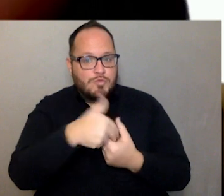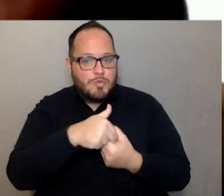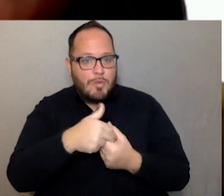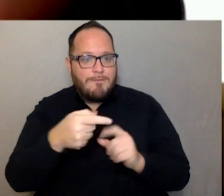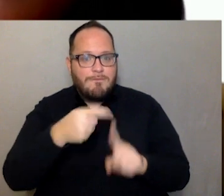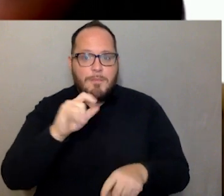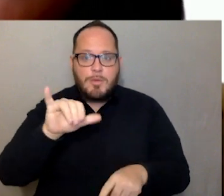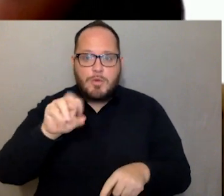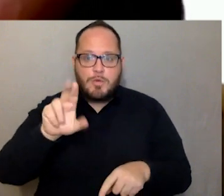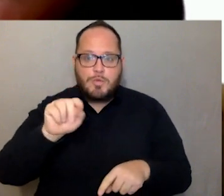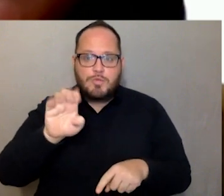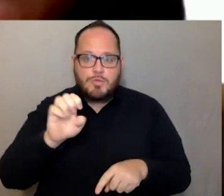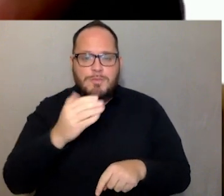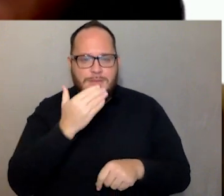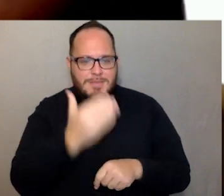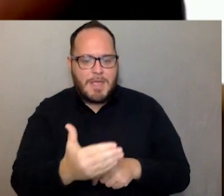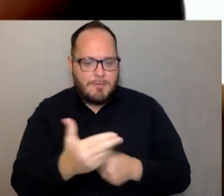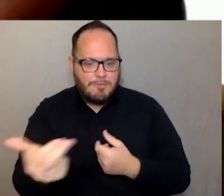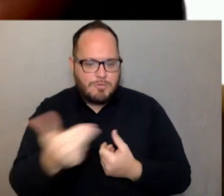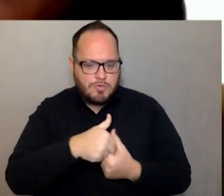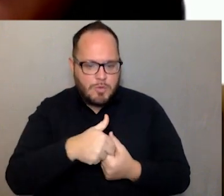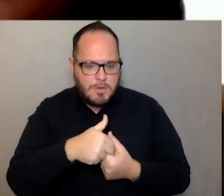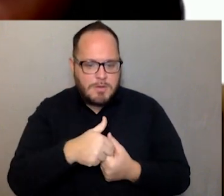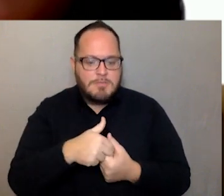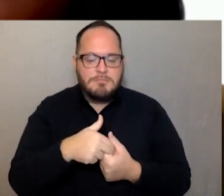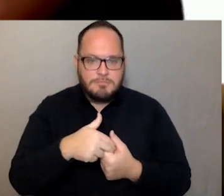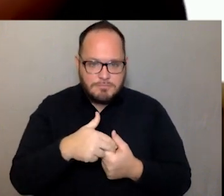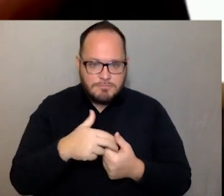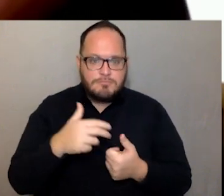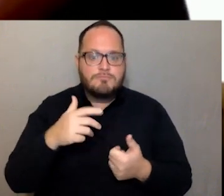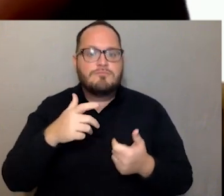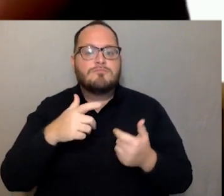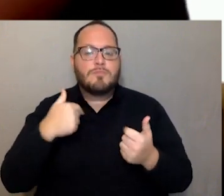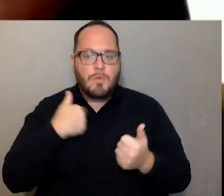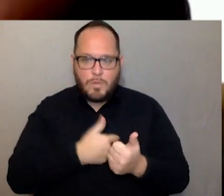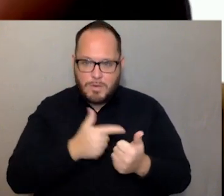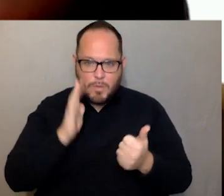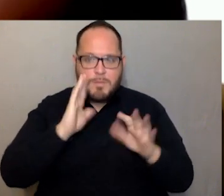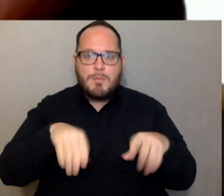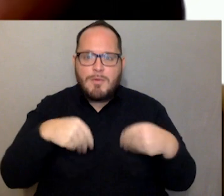SPANISH AND PROVIDING C A R T CAPTIONING AND ASL